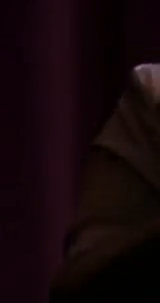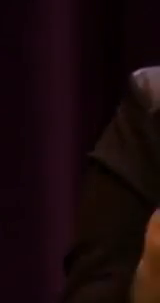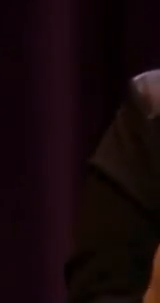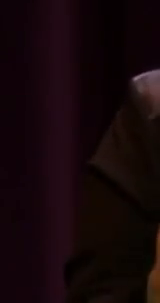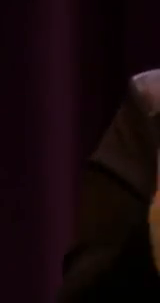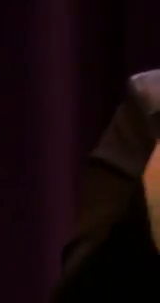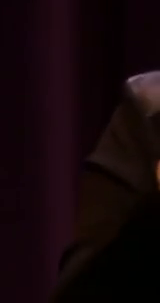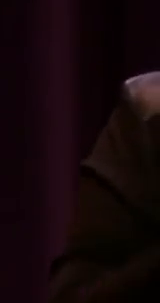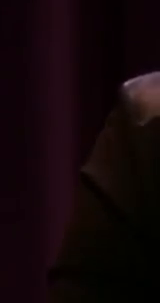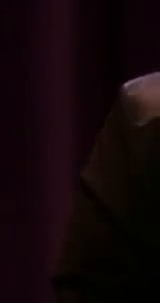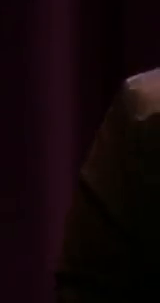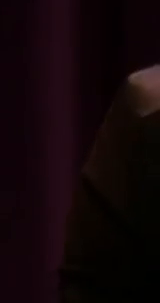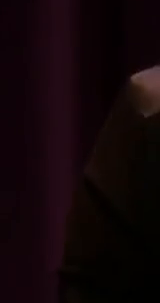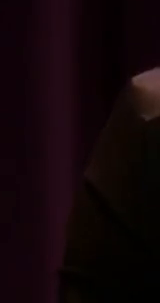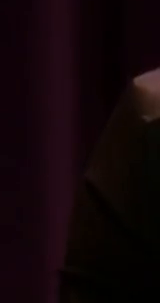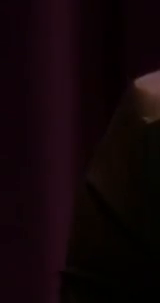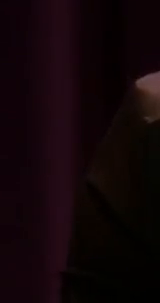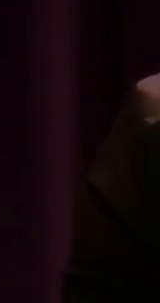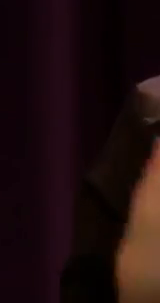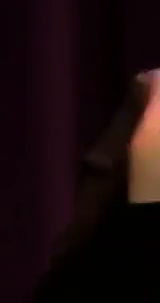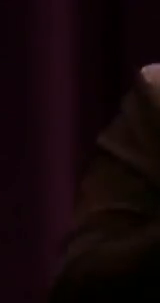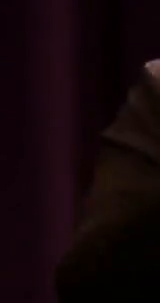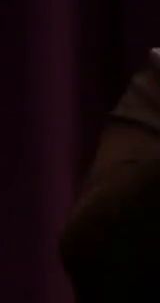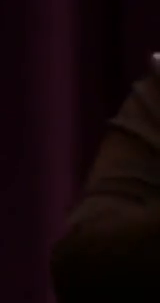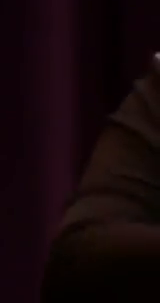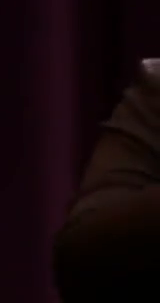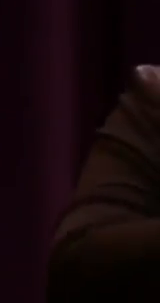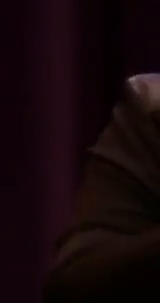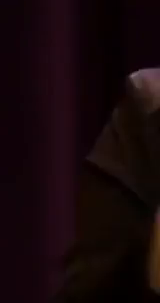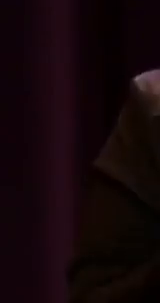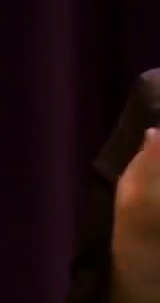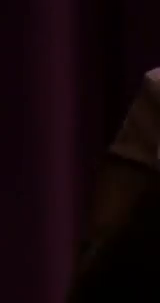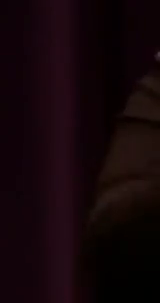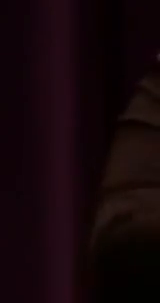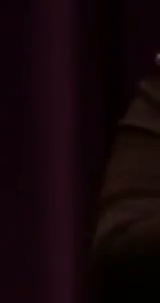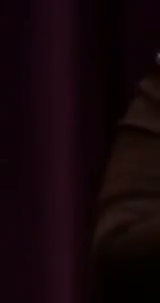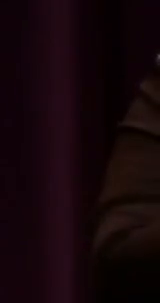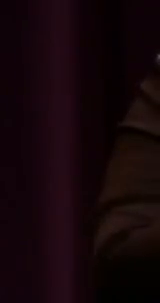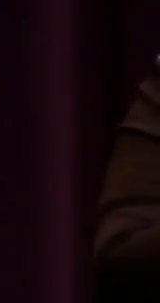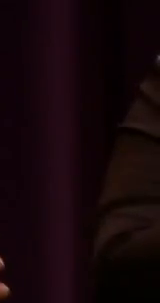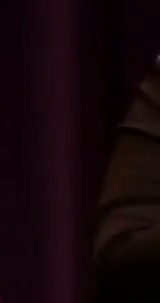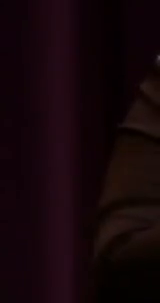WE COULD NOT SIT HERE TODAY AS AN AUDIENCE OF PEOPLE WHO